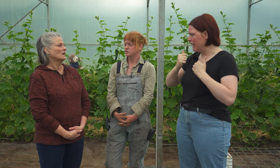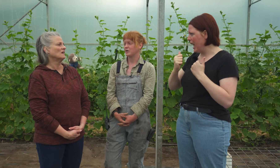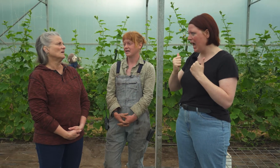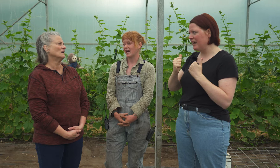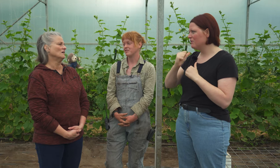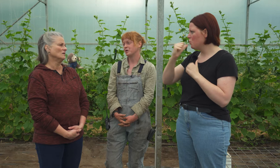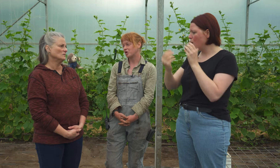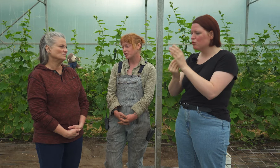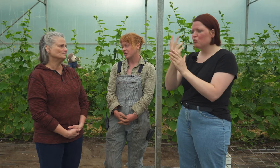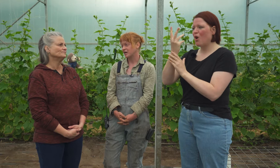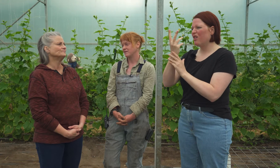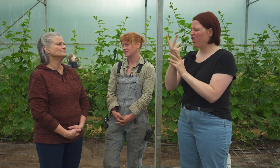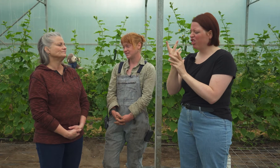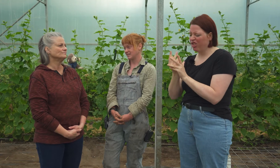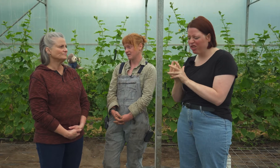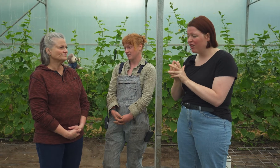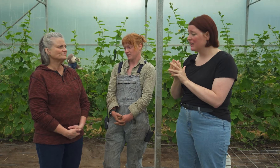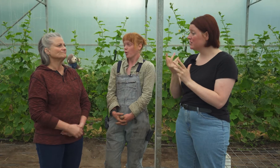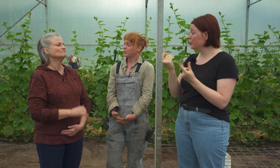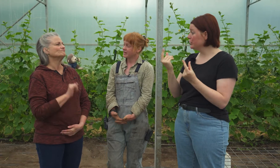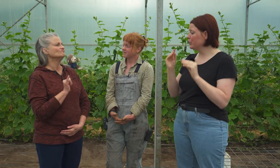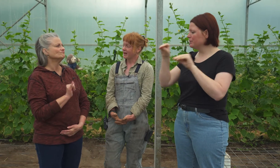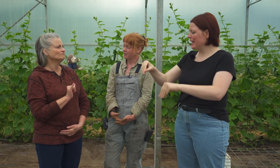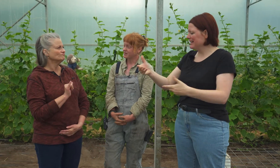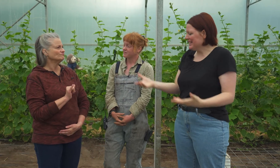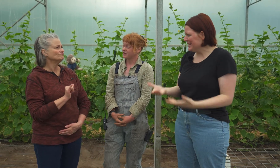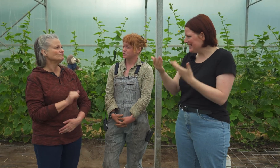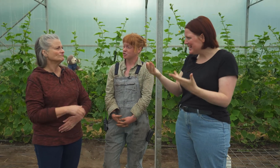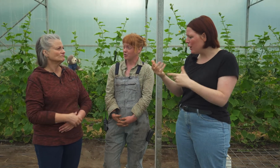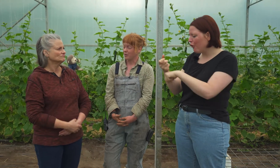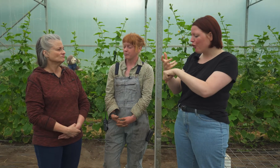so we can have them earlier in the season. We plant them out in the field too,